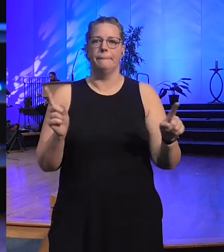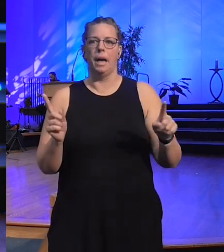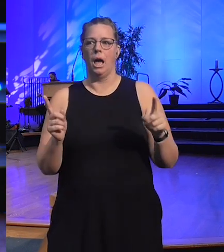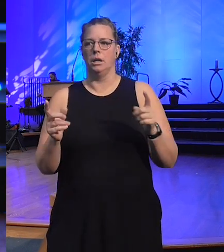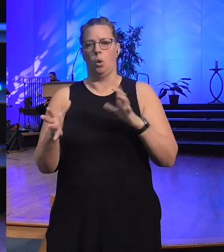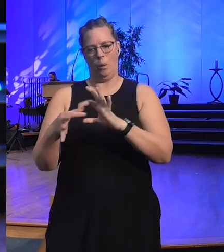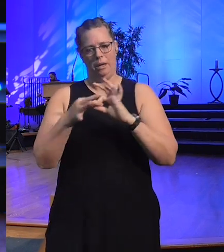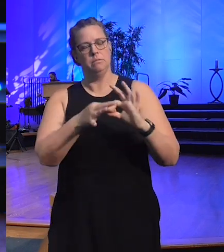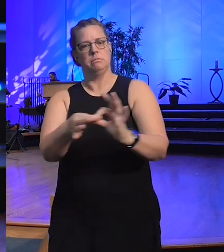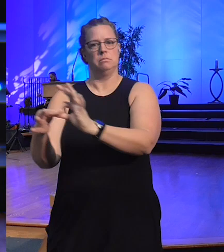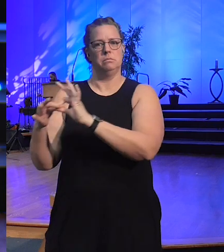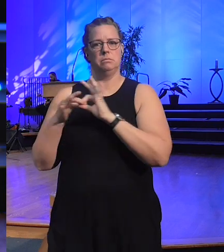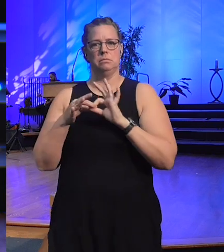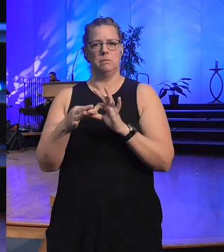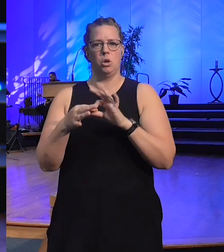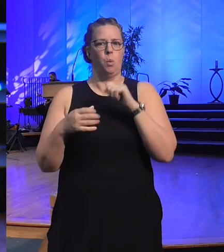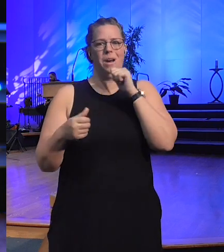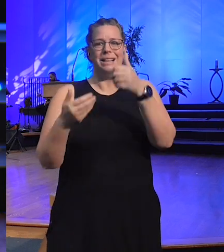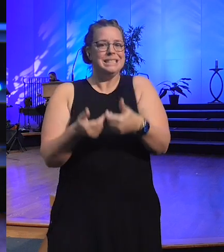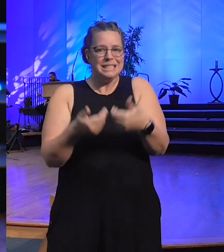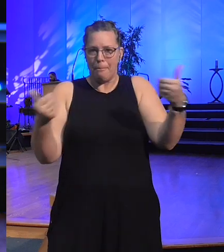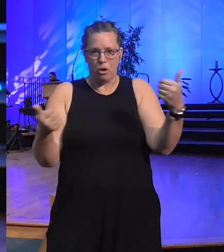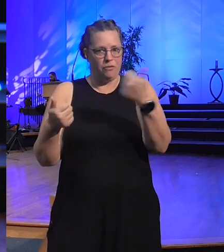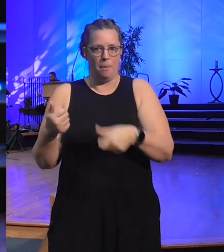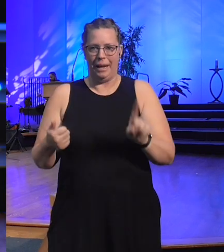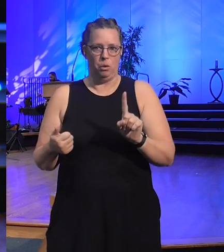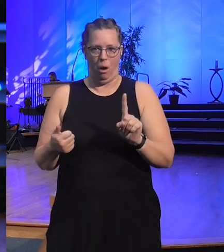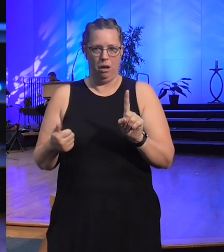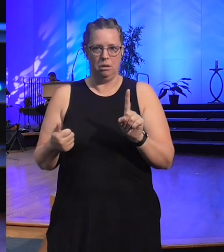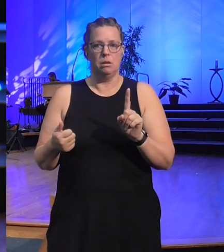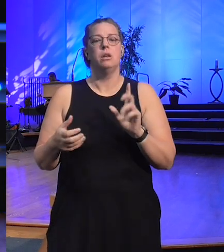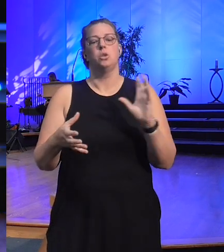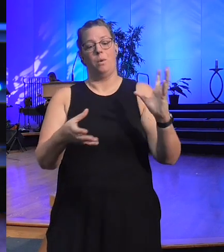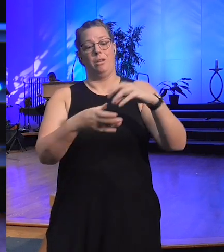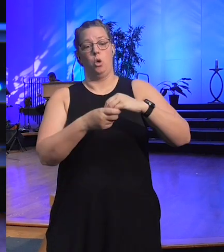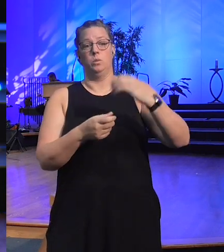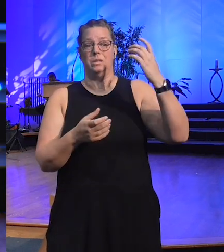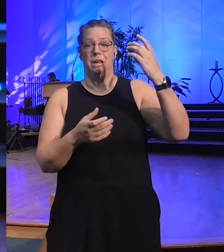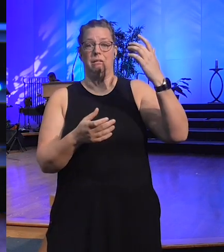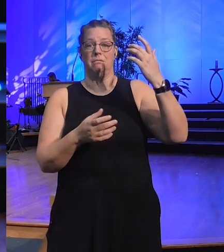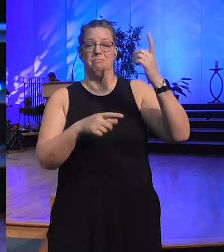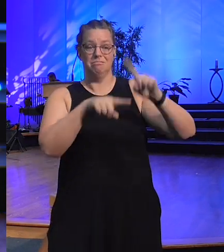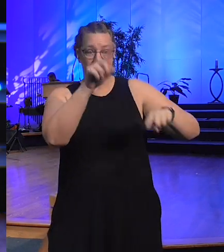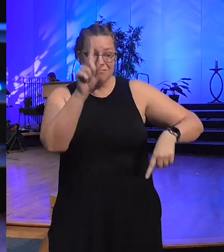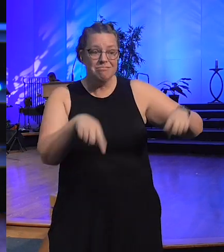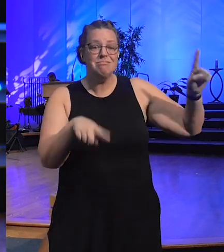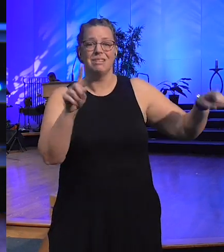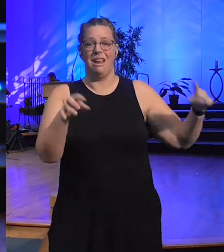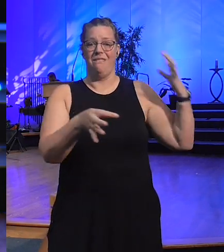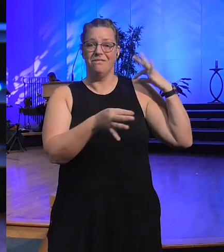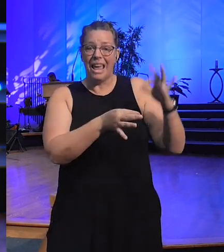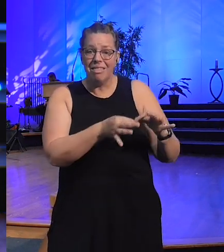are not separate from anybody the inclusion of wisdom from all faiths and all wisdom traditions